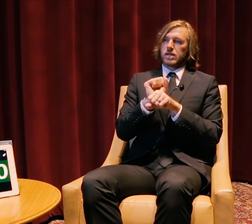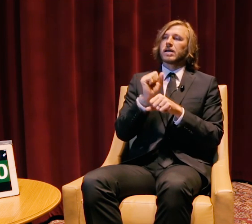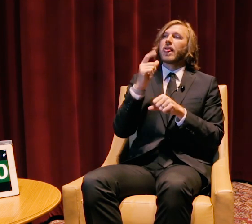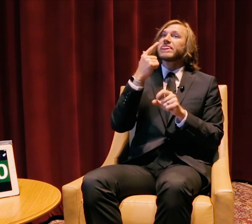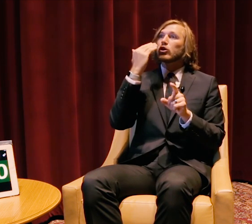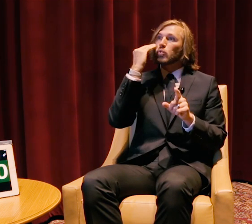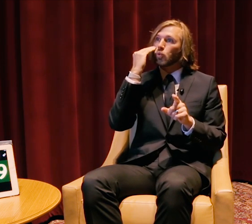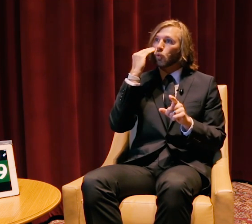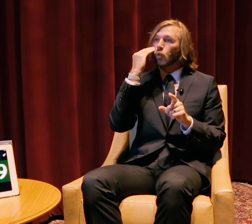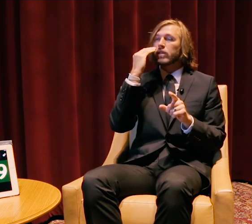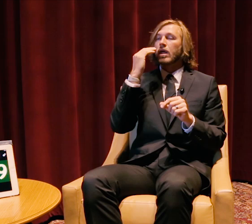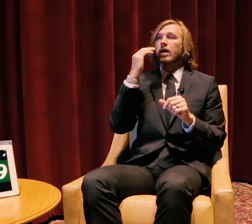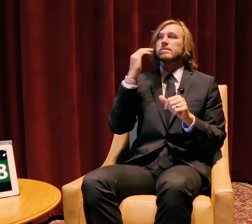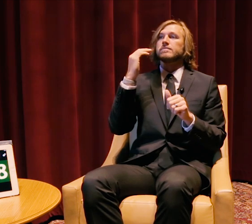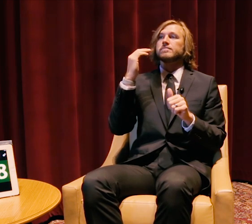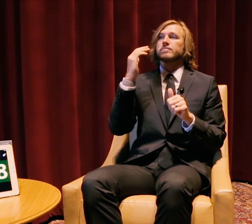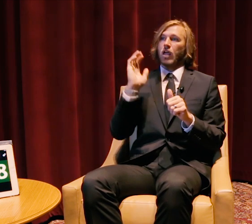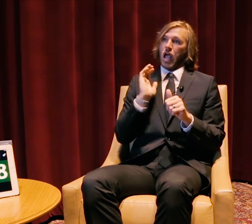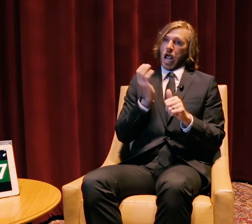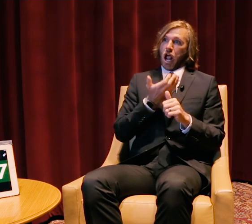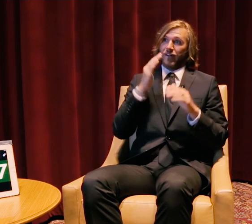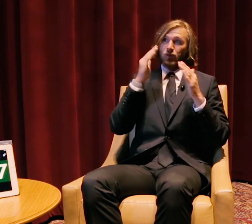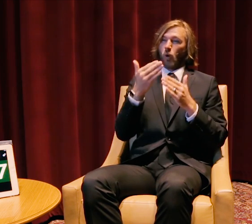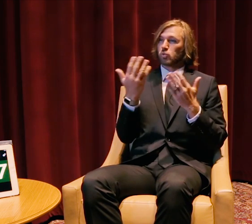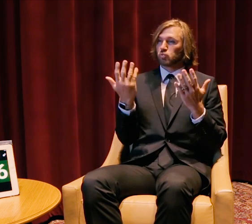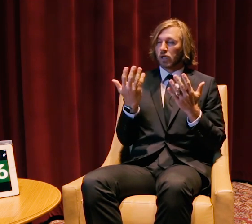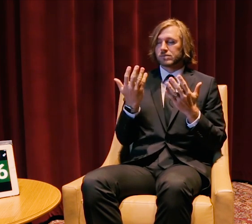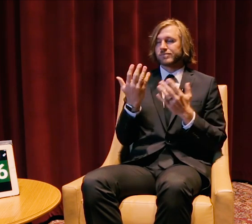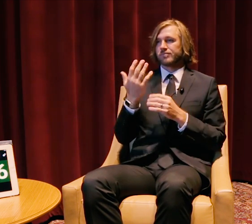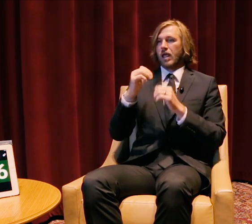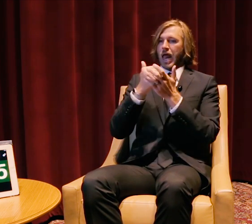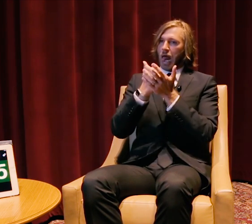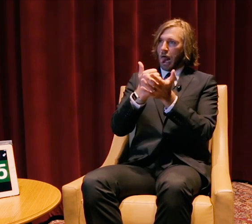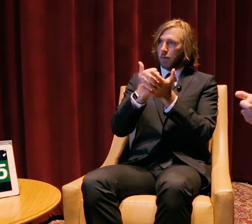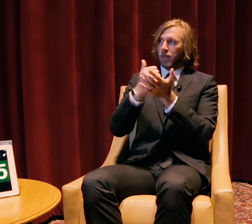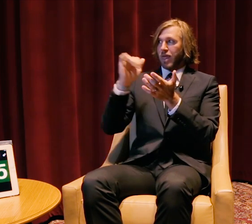And they knew that our focus was on helping that company,